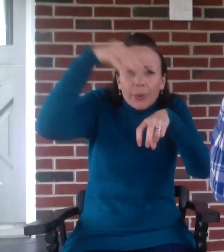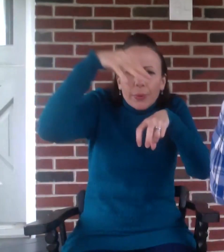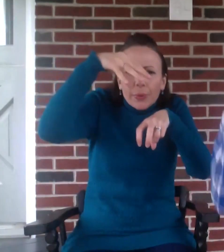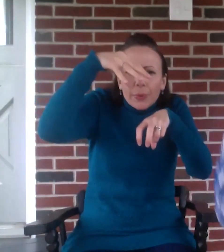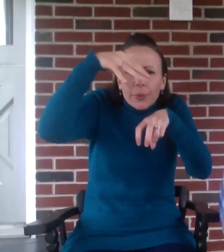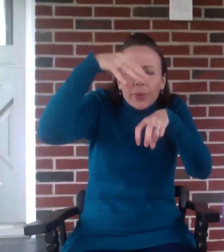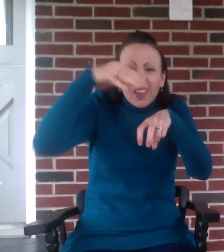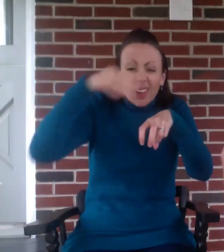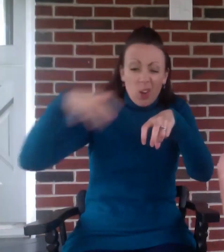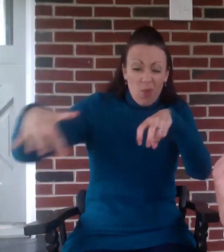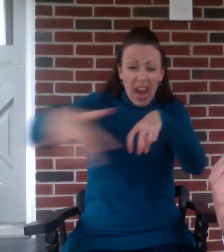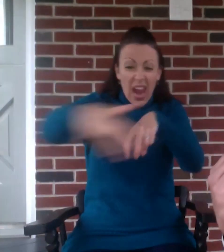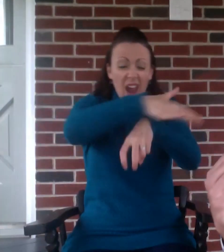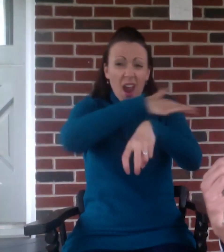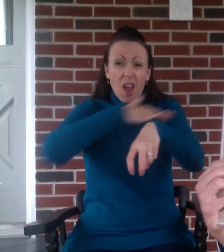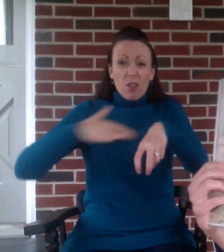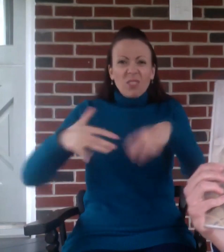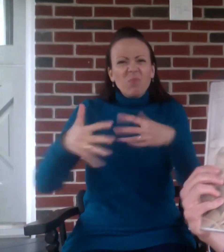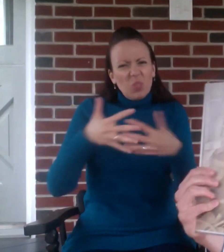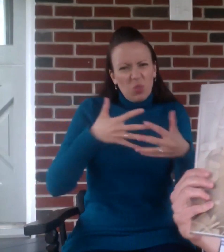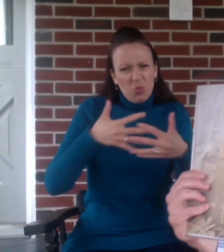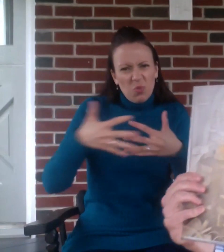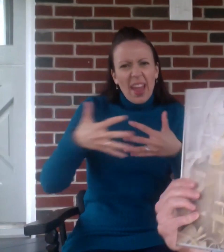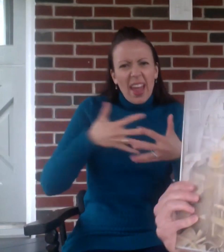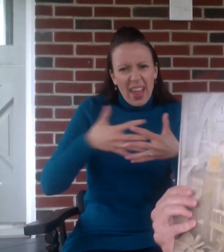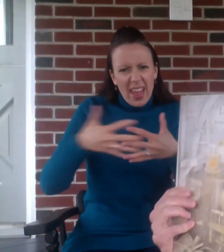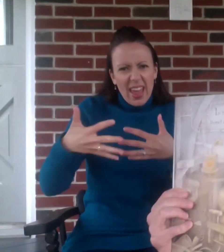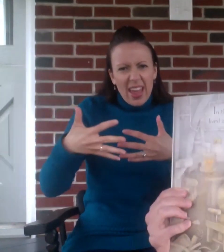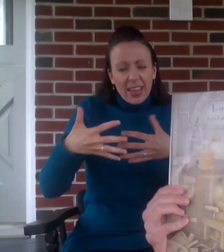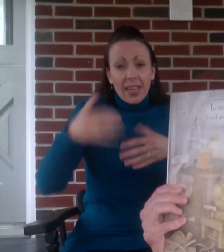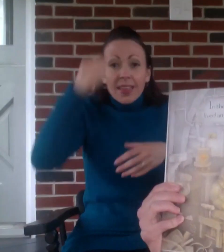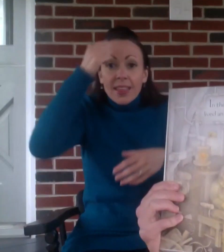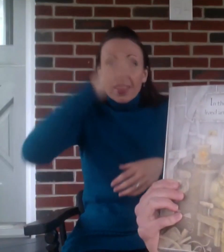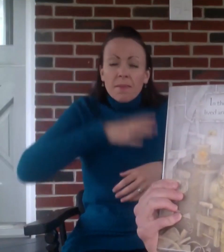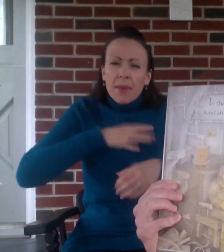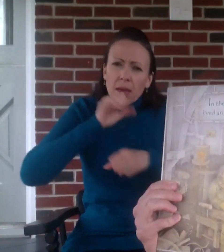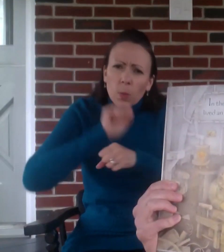So I hope you clean up like our old man here. He cleans up the garbage.